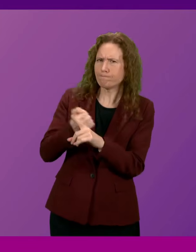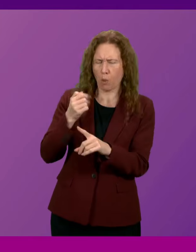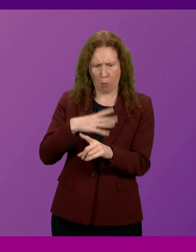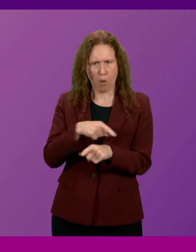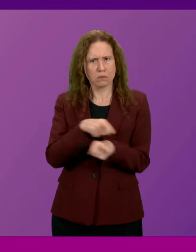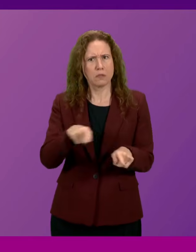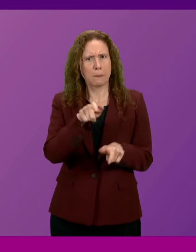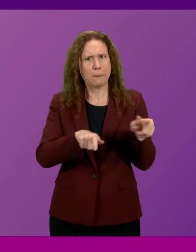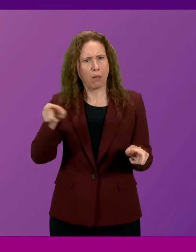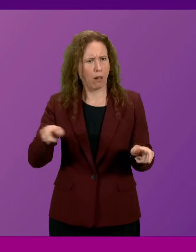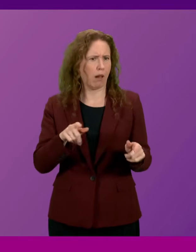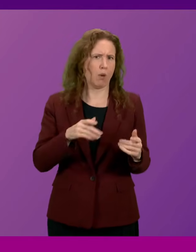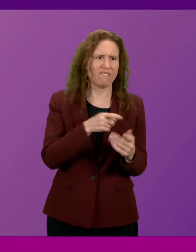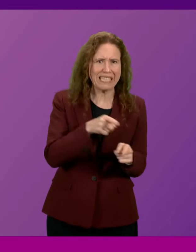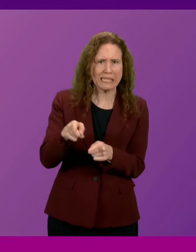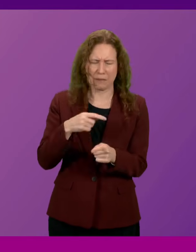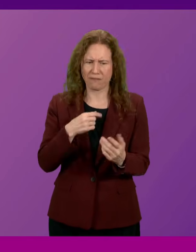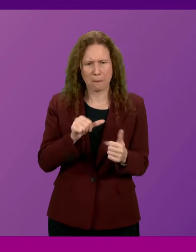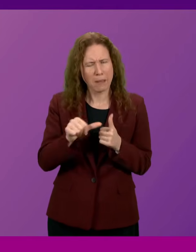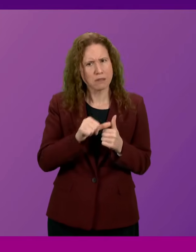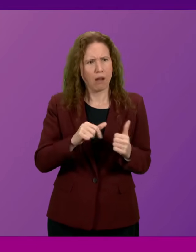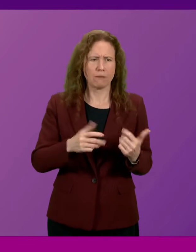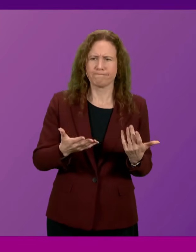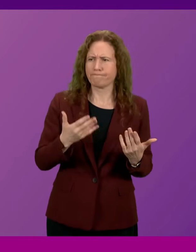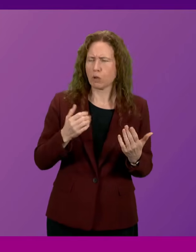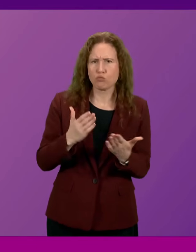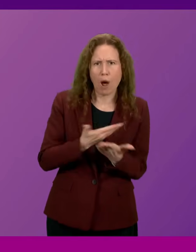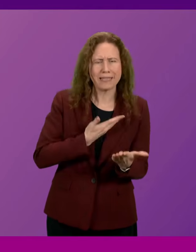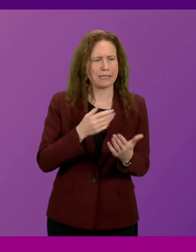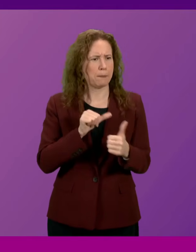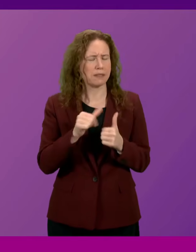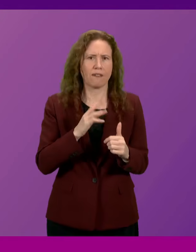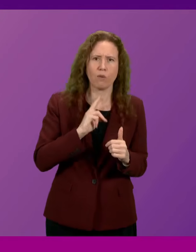voice and greater rights to basic information. We campaigned to end the not proven verdict,